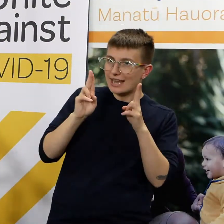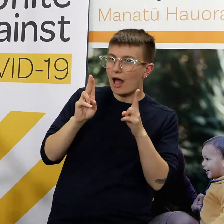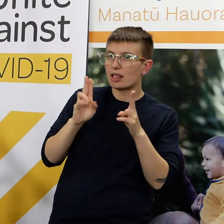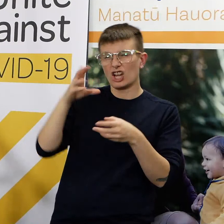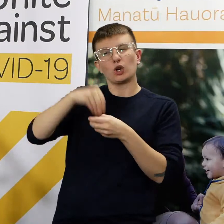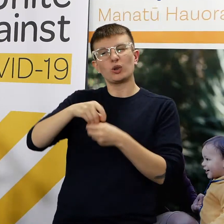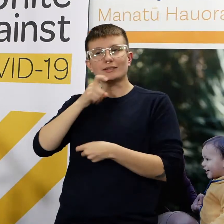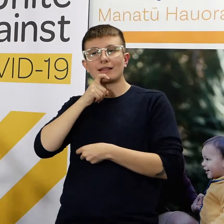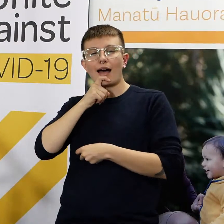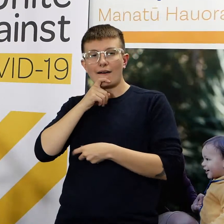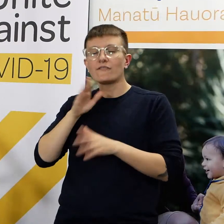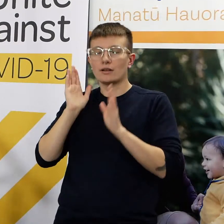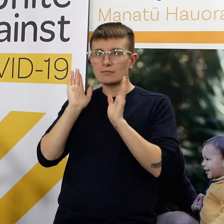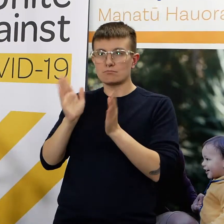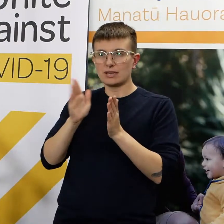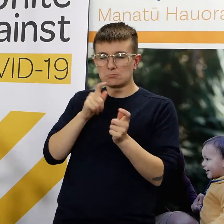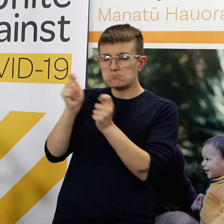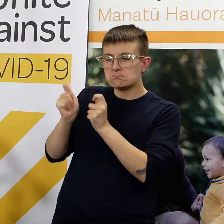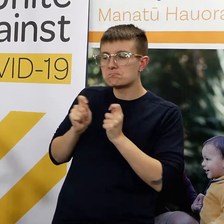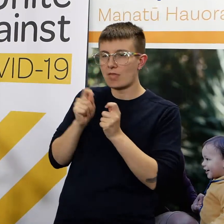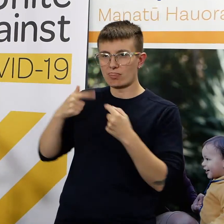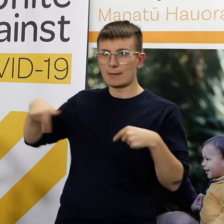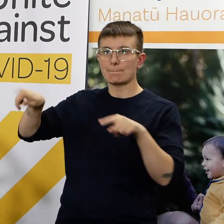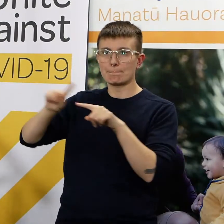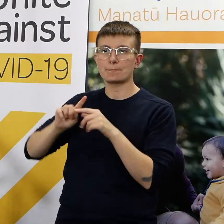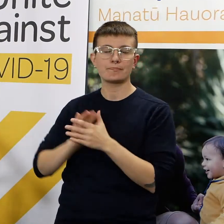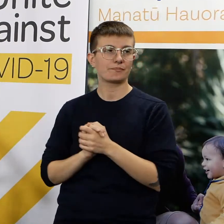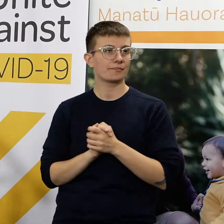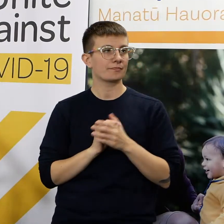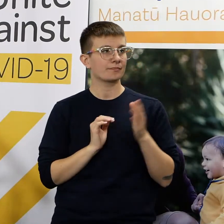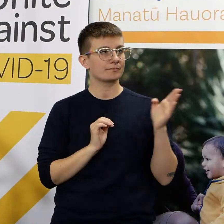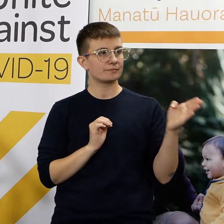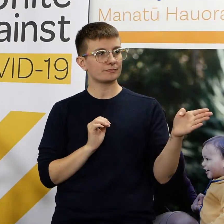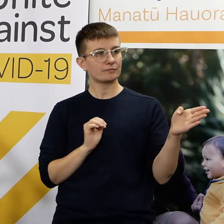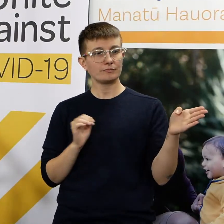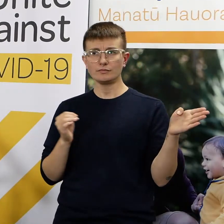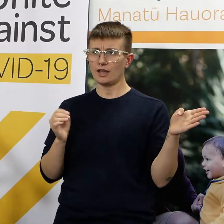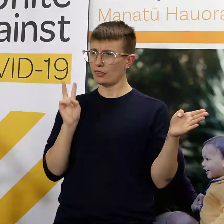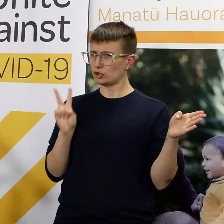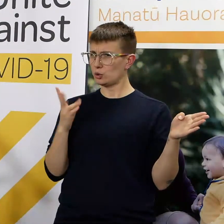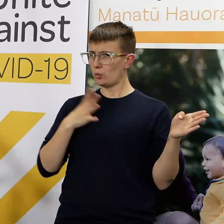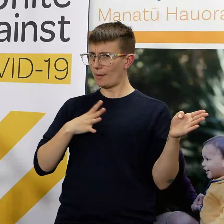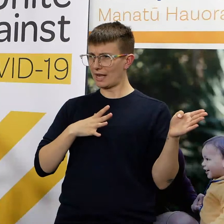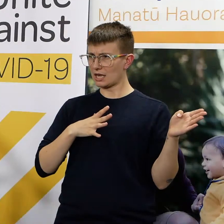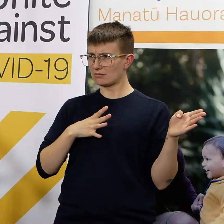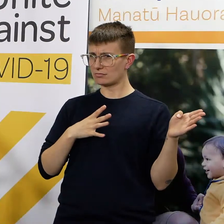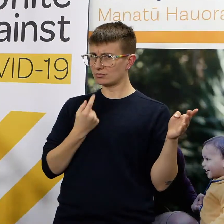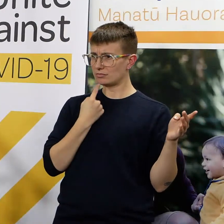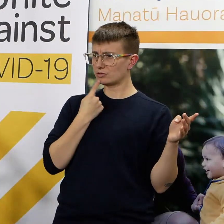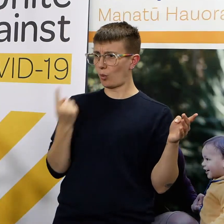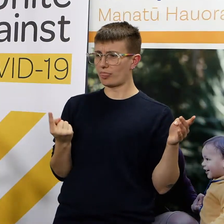I don't but we will be finding that out and we'll release it. Were they ever asked to wear face mask even when dealing with family members?